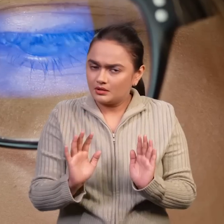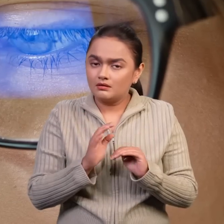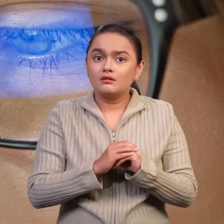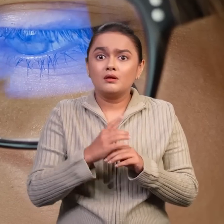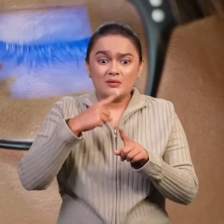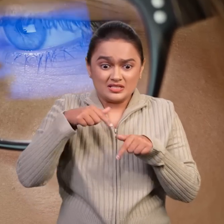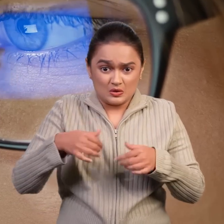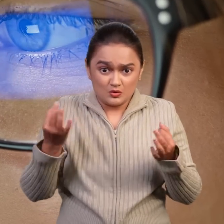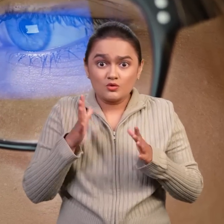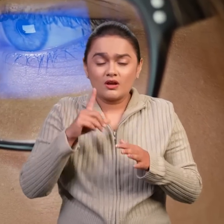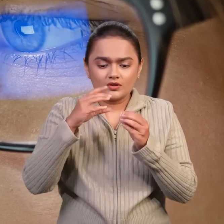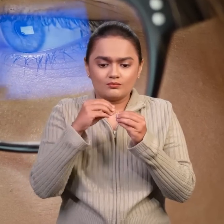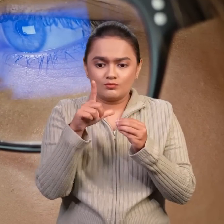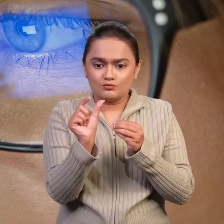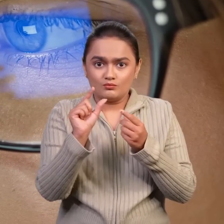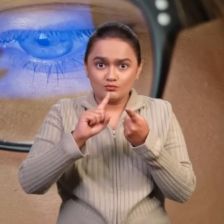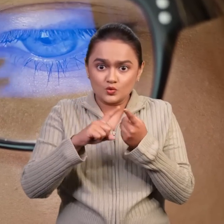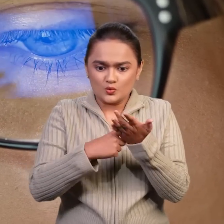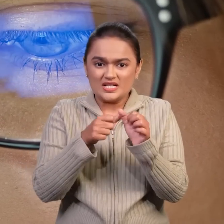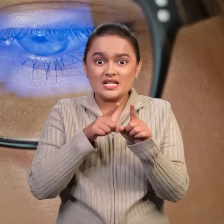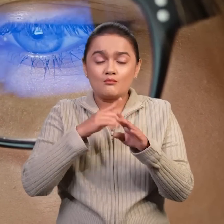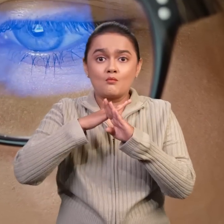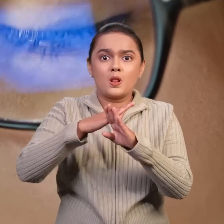We also have what are now known as Blu ray blocking glasses,